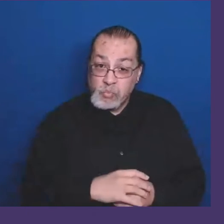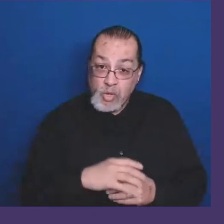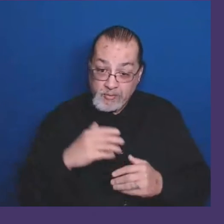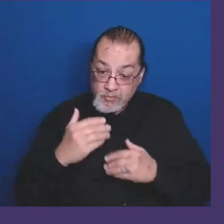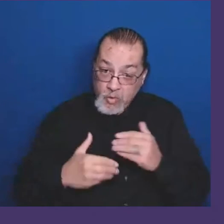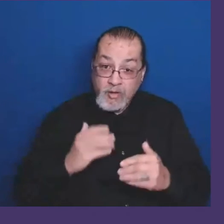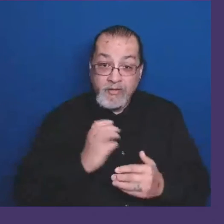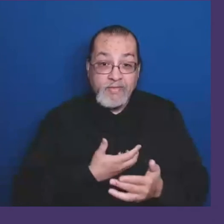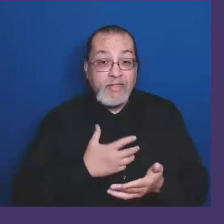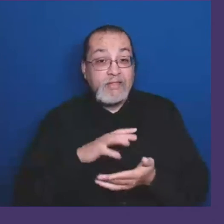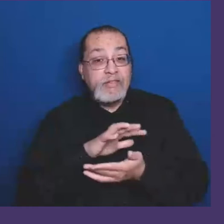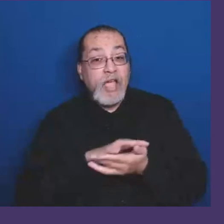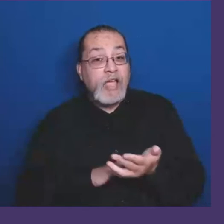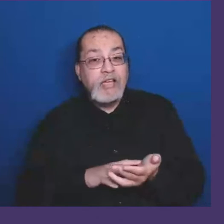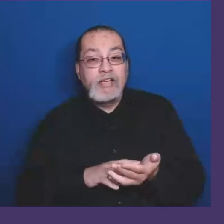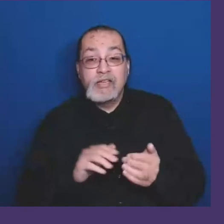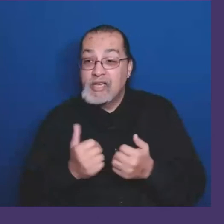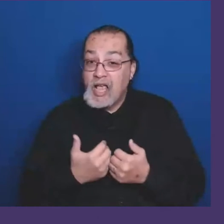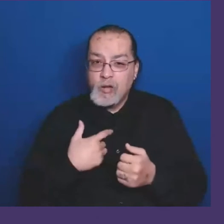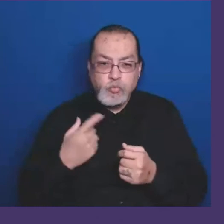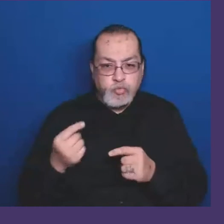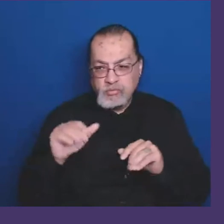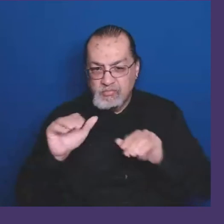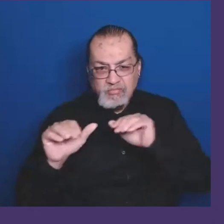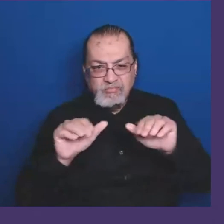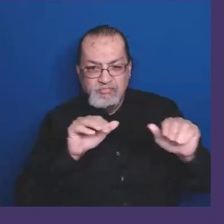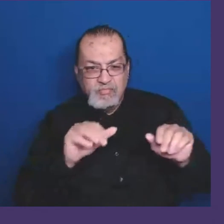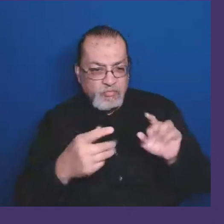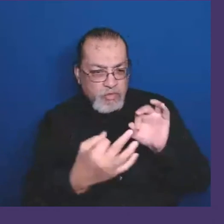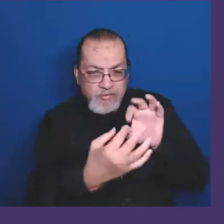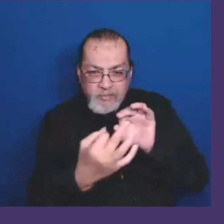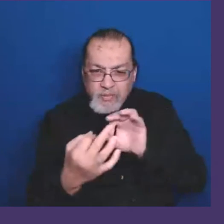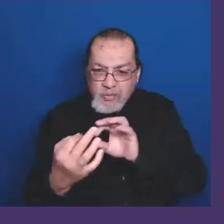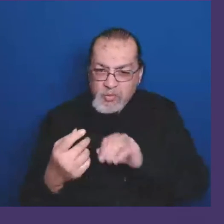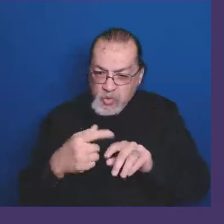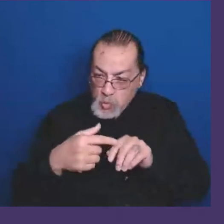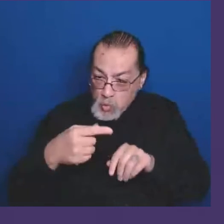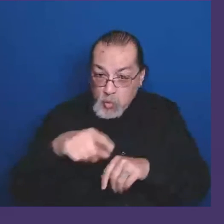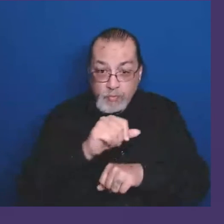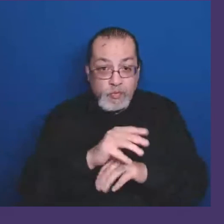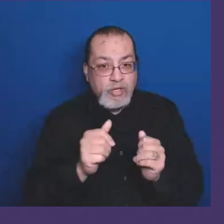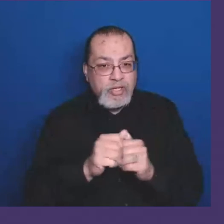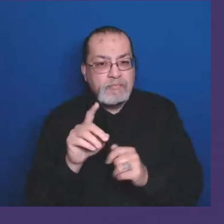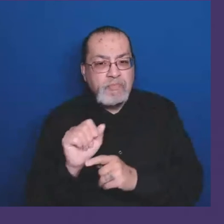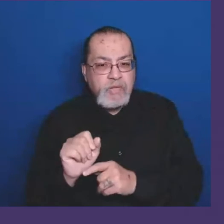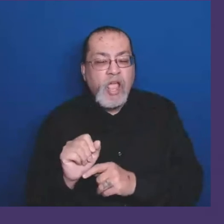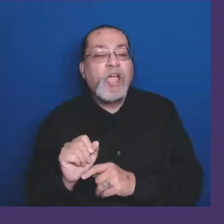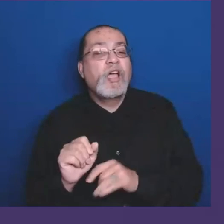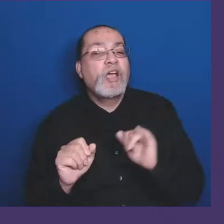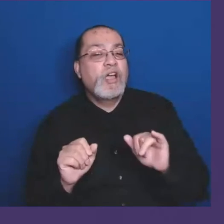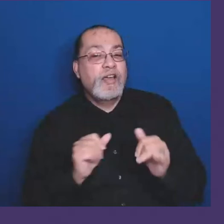disabilities and learnings from accessibility experts. Mary Stevens: Those of us who are neurodiverse, who have unseen disabilities,